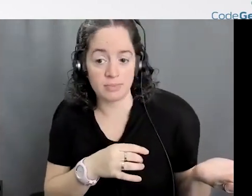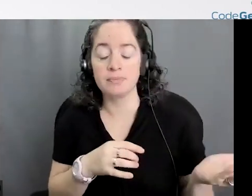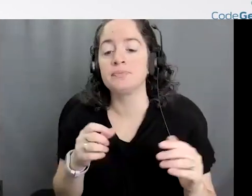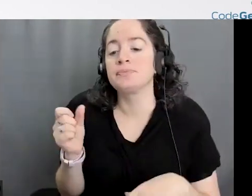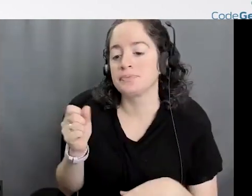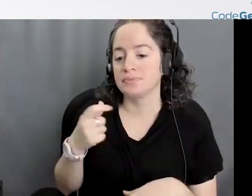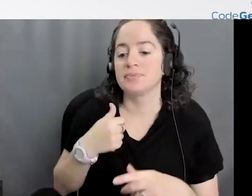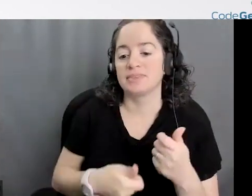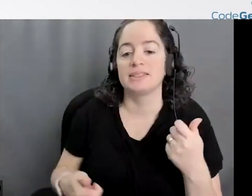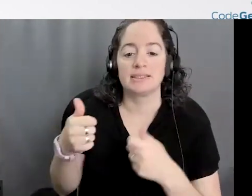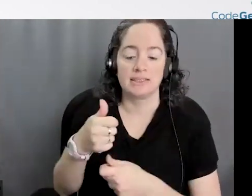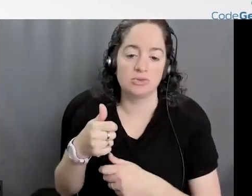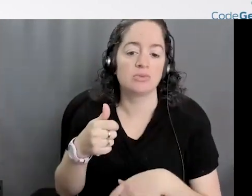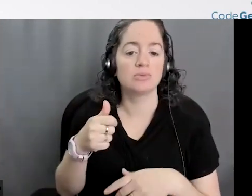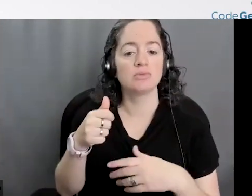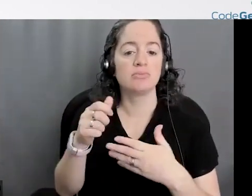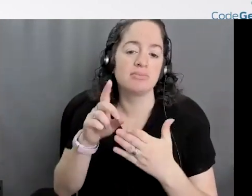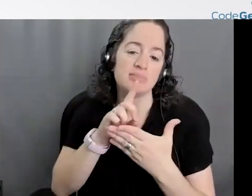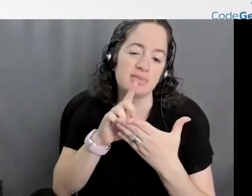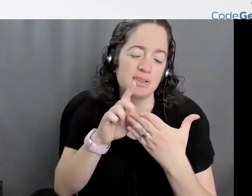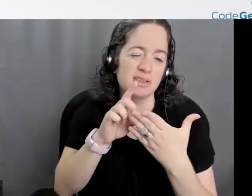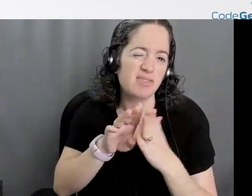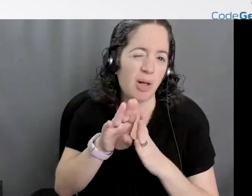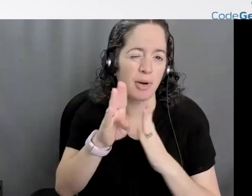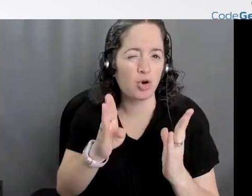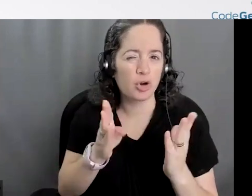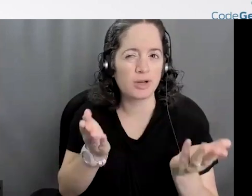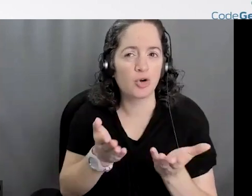I've been with them about five years now, just a little over five years.